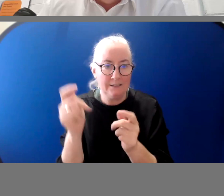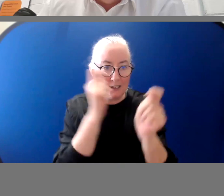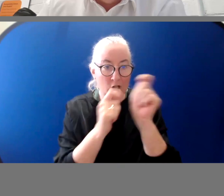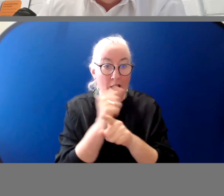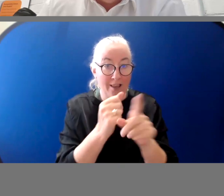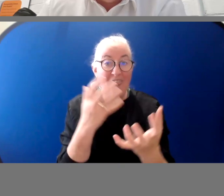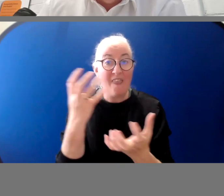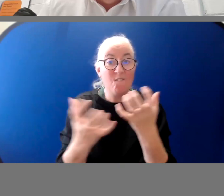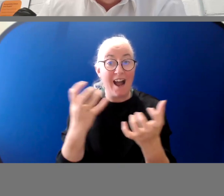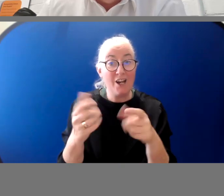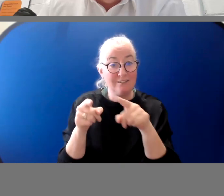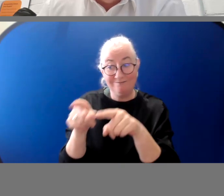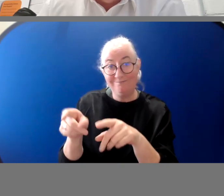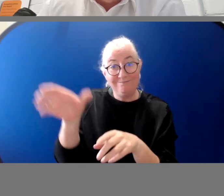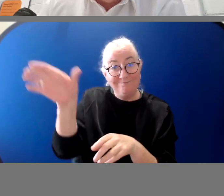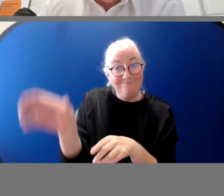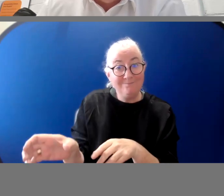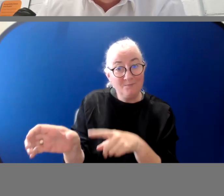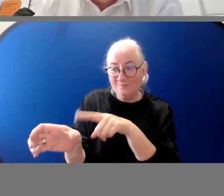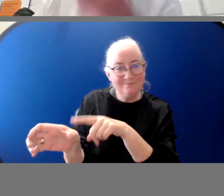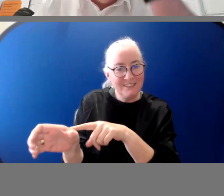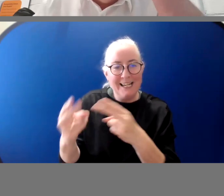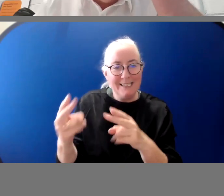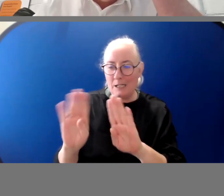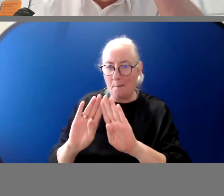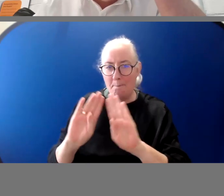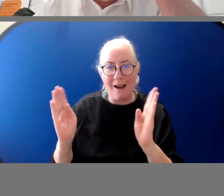should be either recessed or there needs to be some sort of barrier there to detect it so that